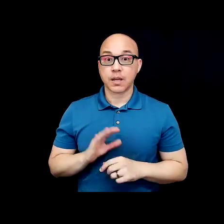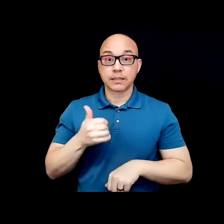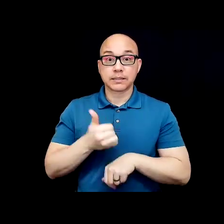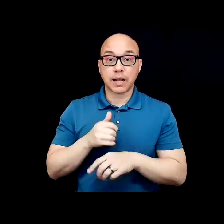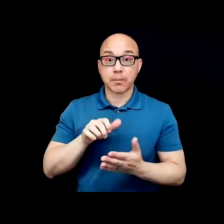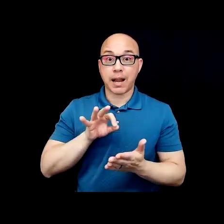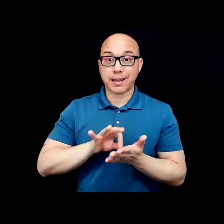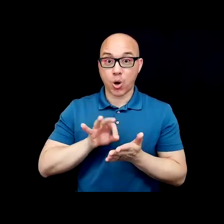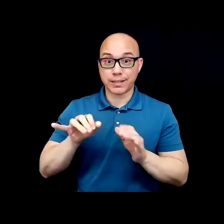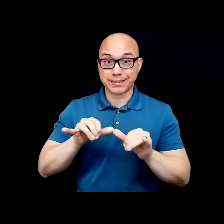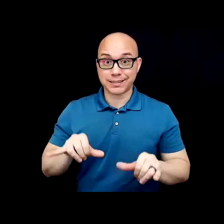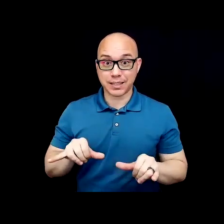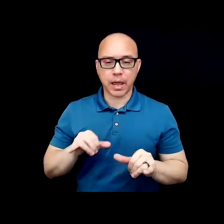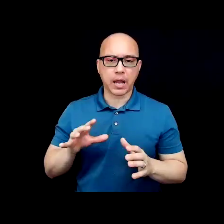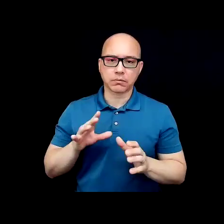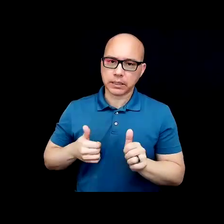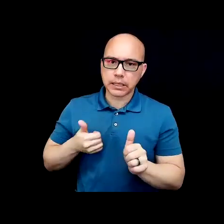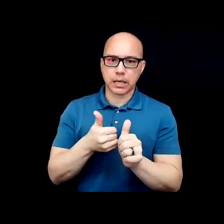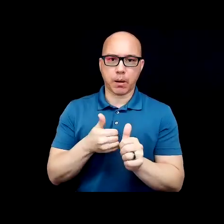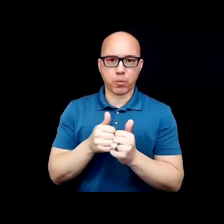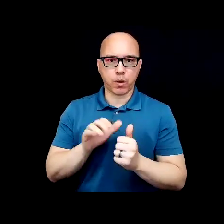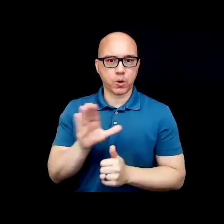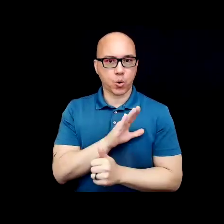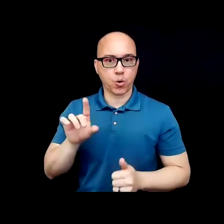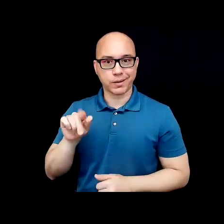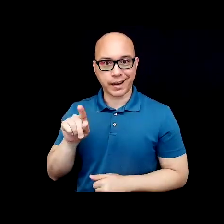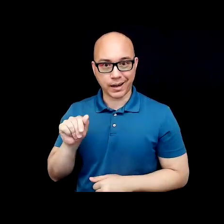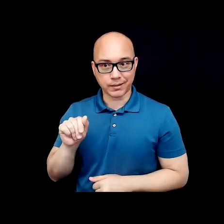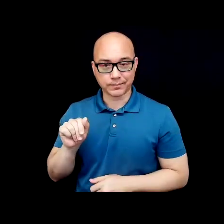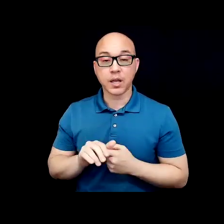current. Use a tool that fits your business. I gave you a few. Now,